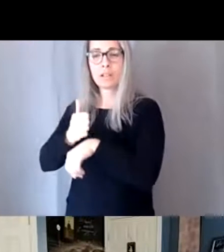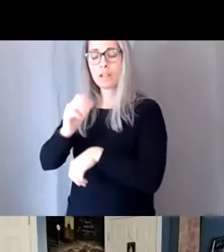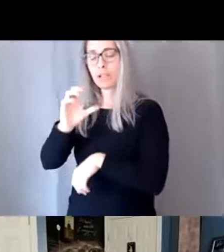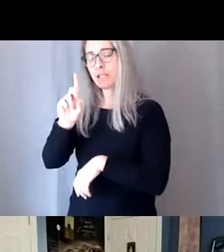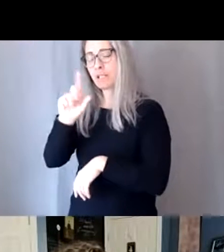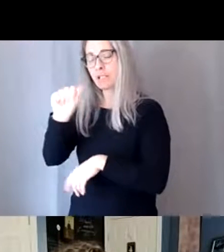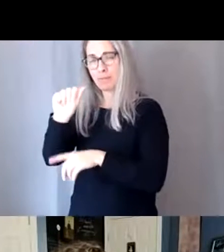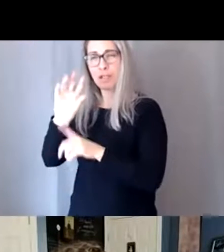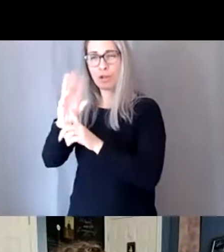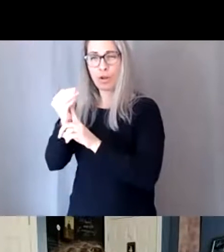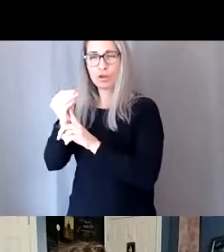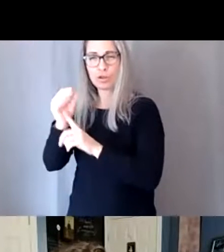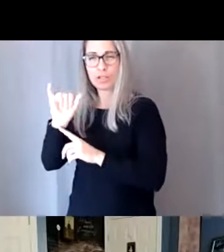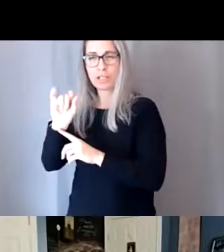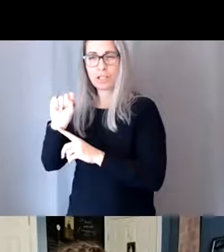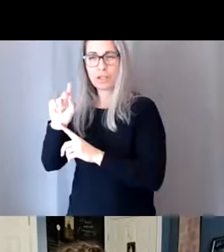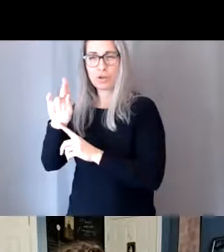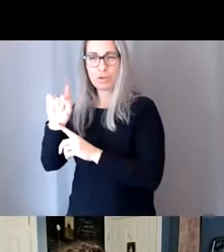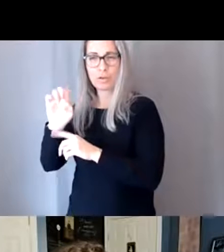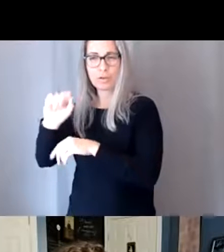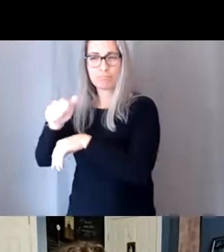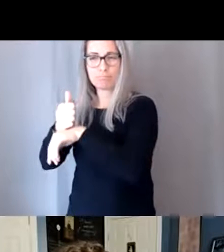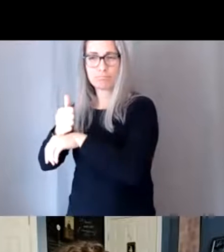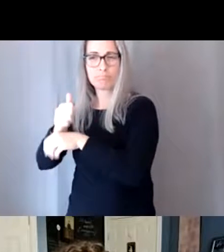so Brown wrote or described disability culture as